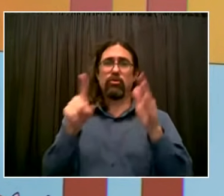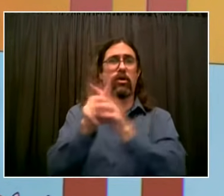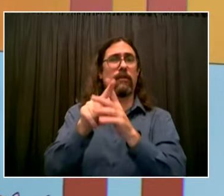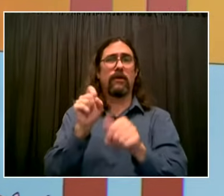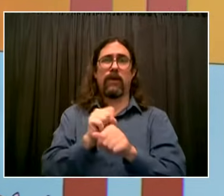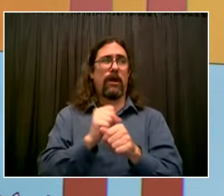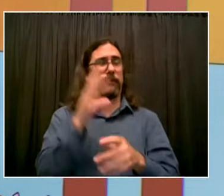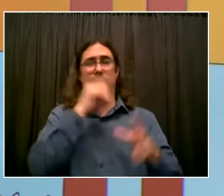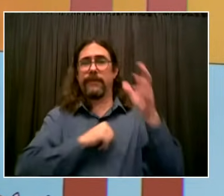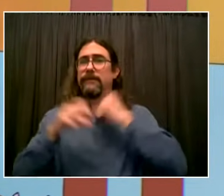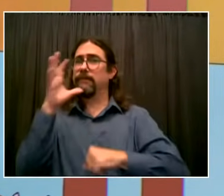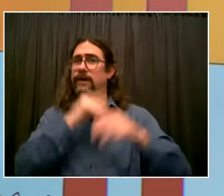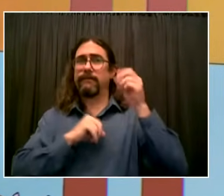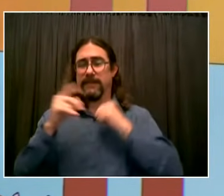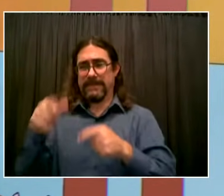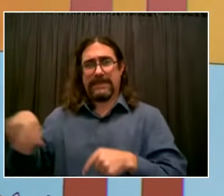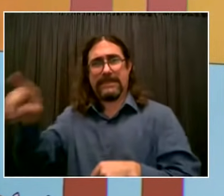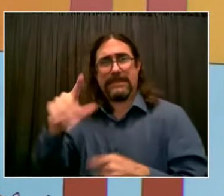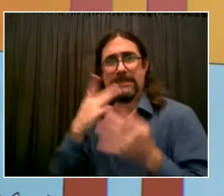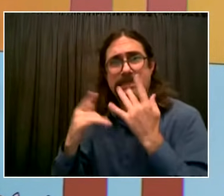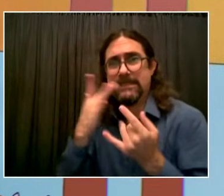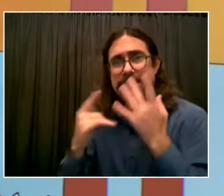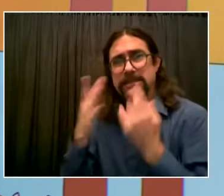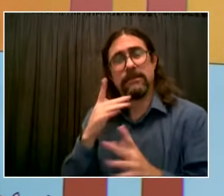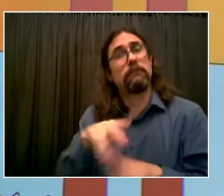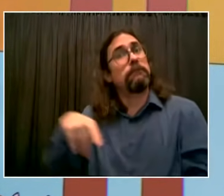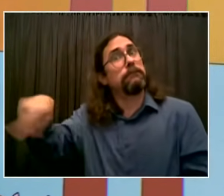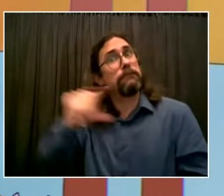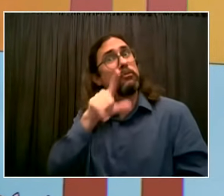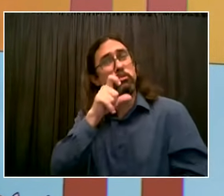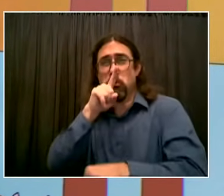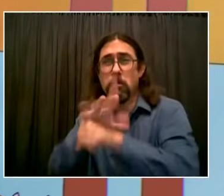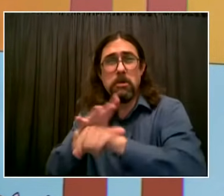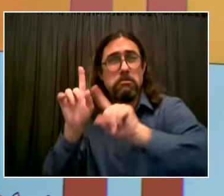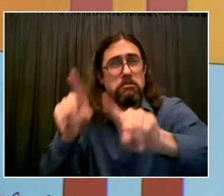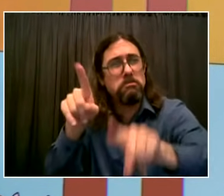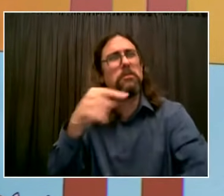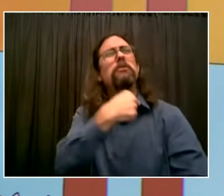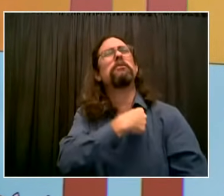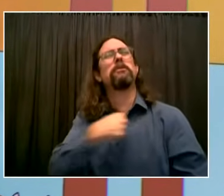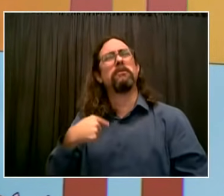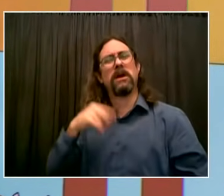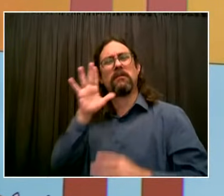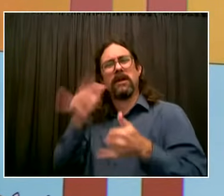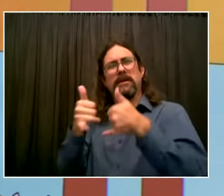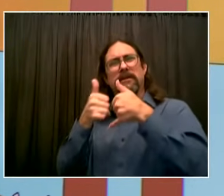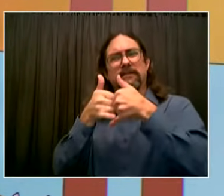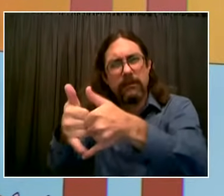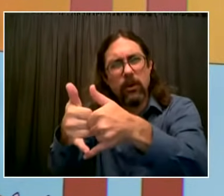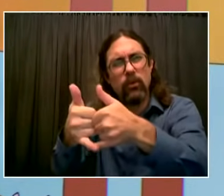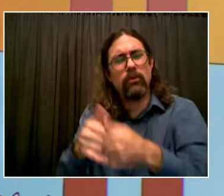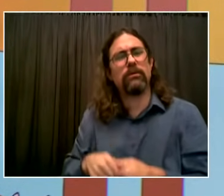AND KEPT DOING THE WORK TO KEEP EVERYONE IN RIKERS SAFE. THESE ARE HEROES WHO NEED TO BE ACKNOWLEDGED AND